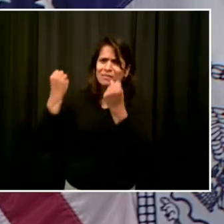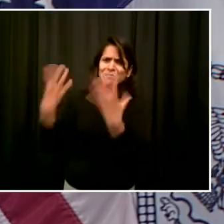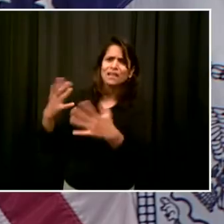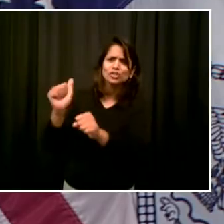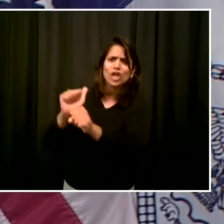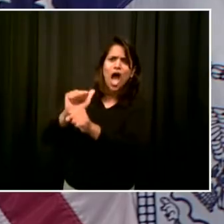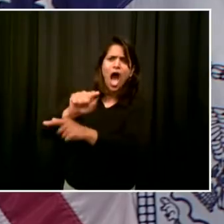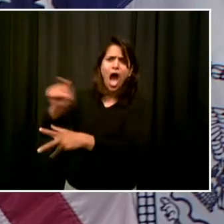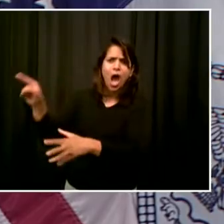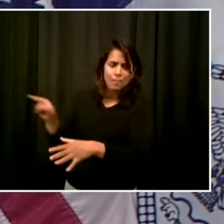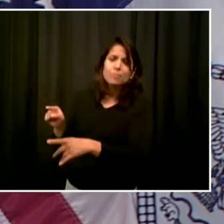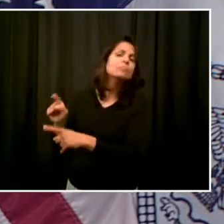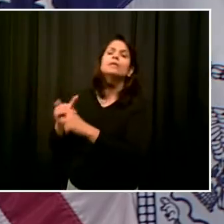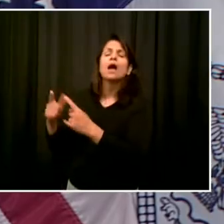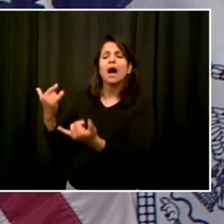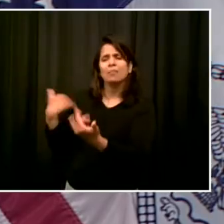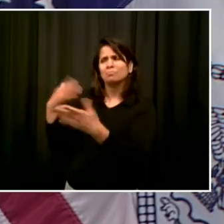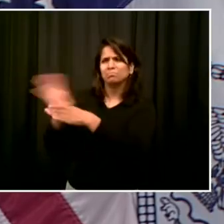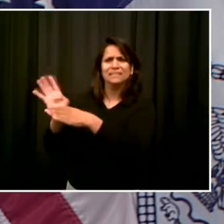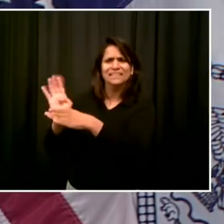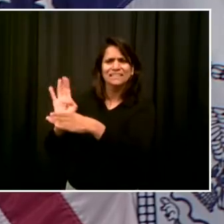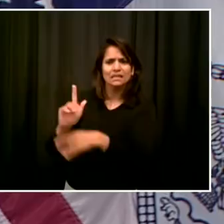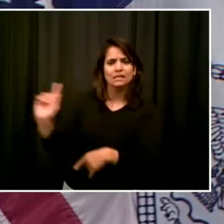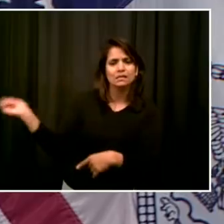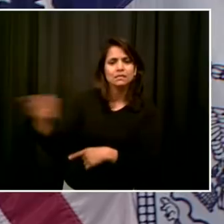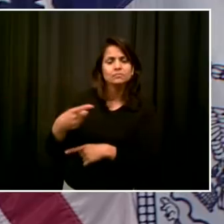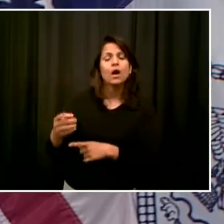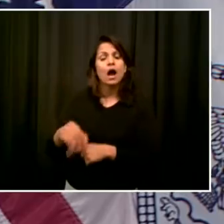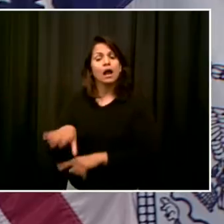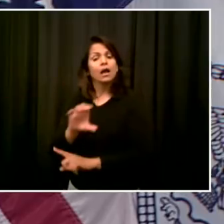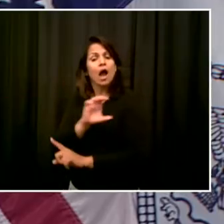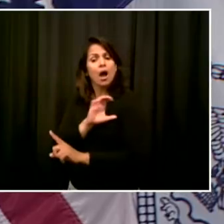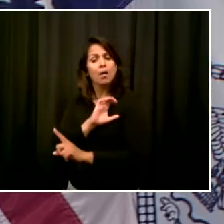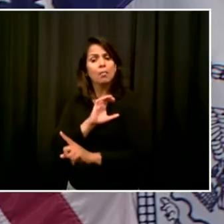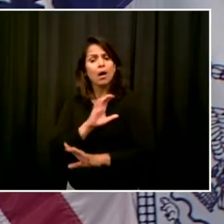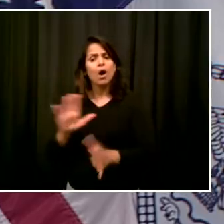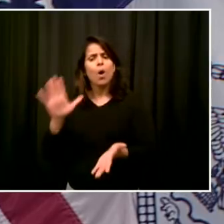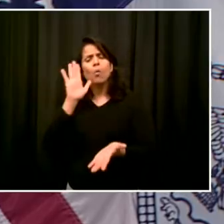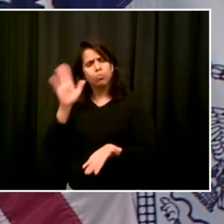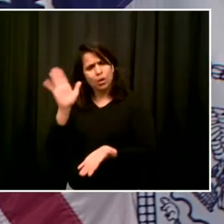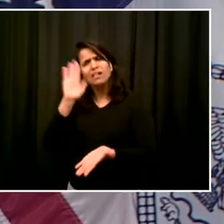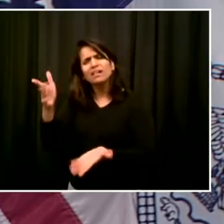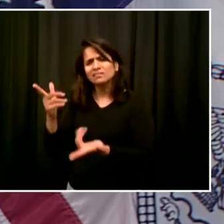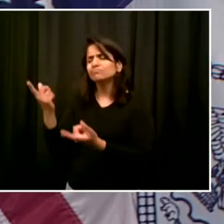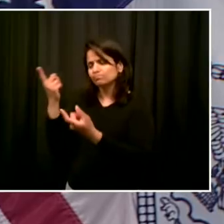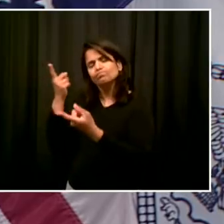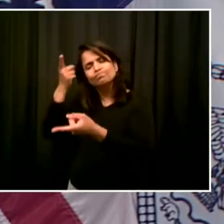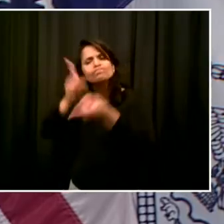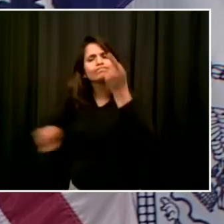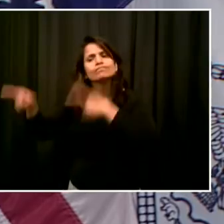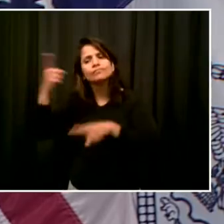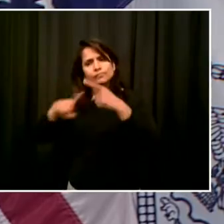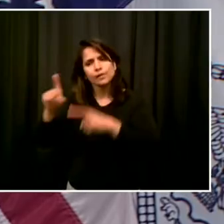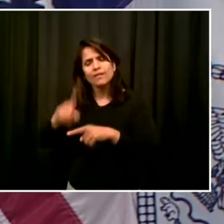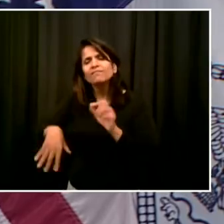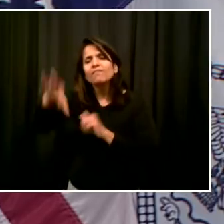EVERY AGENCY. THE NYPD IS UP TO THE MISSION